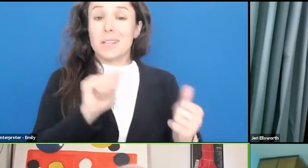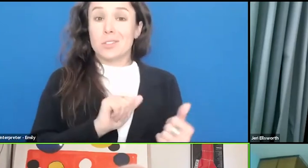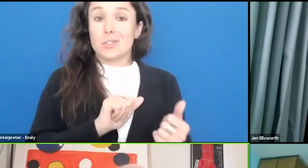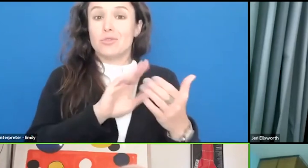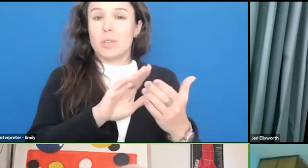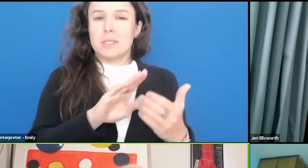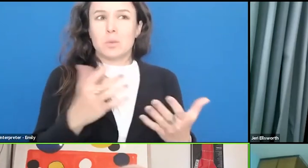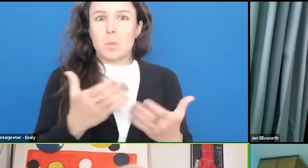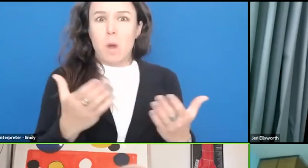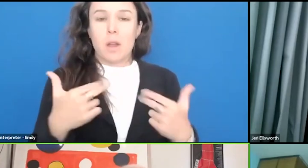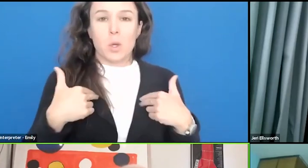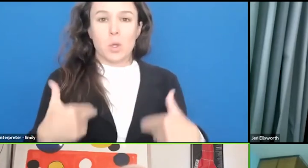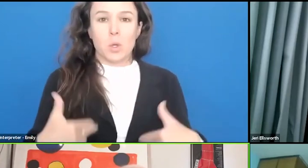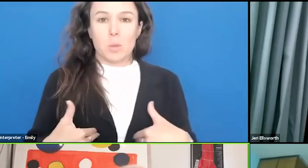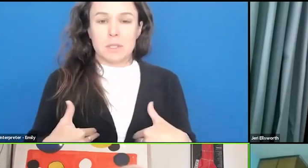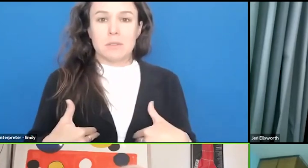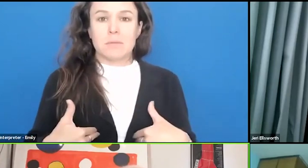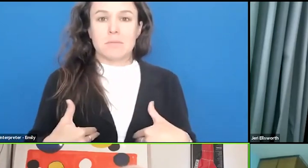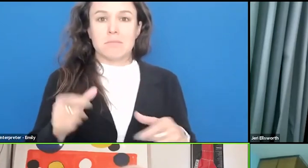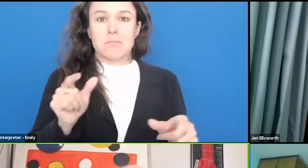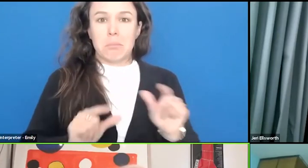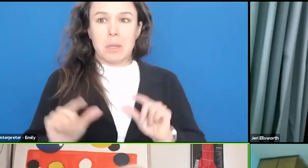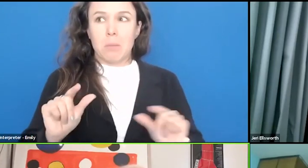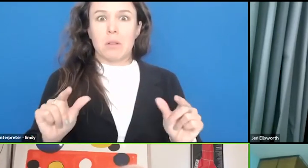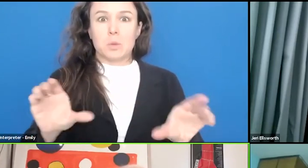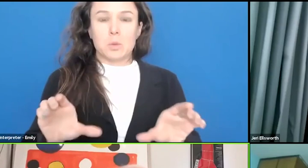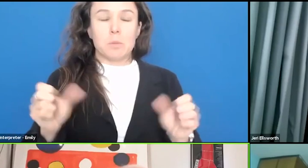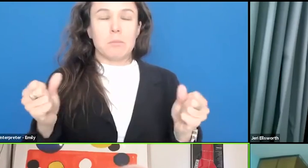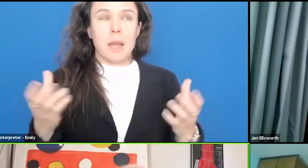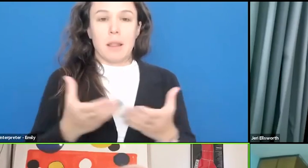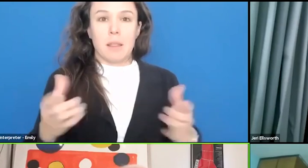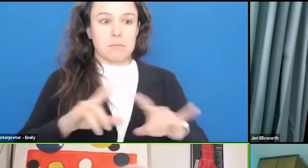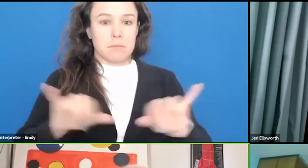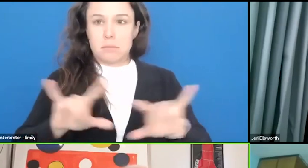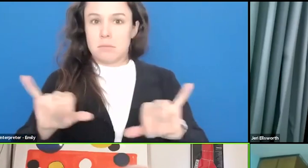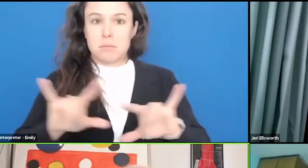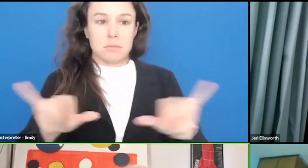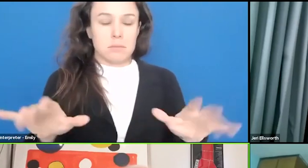that human beings do a whole bunch of things simultaneously, and rather than it confusing and